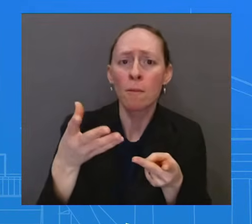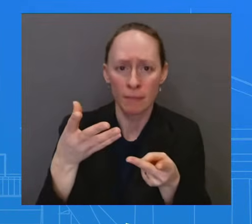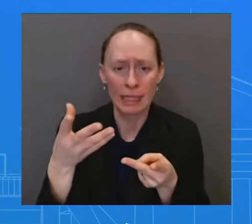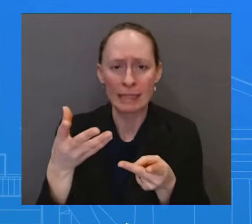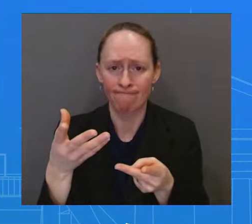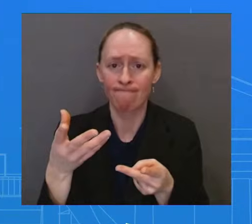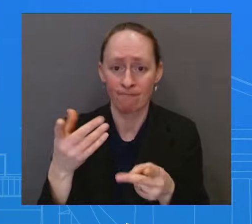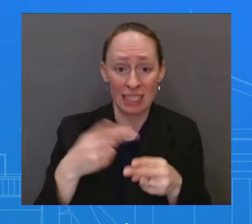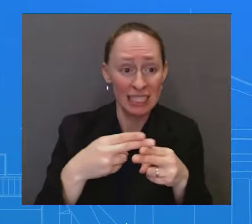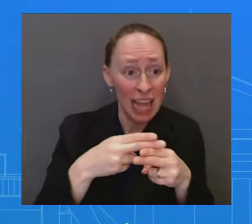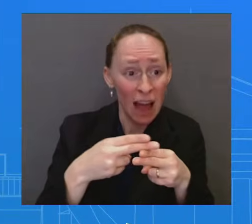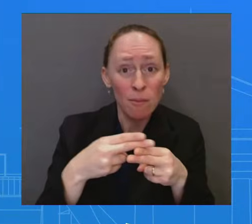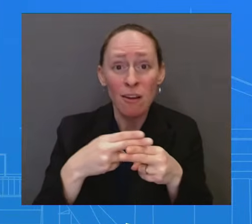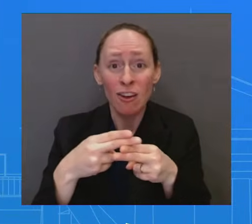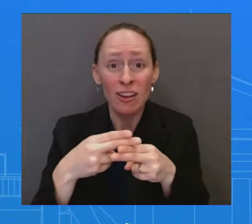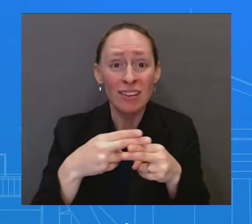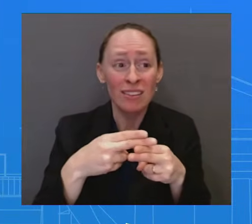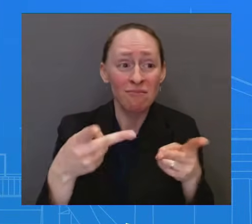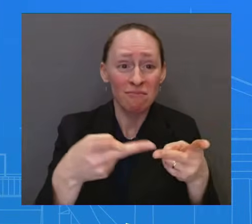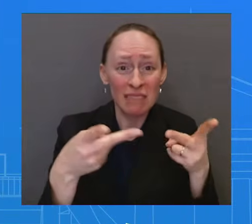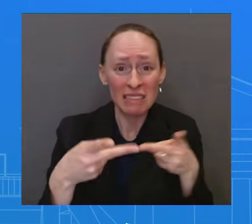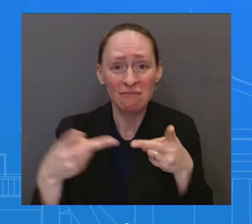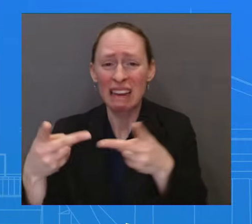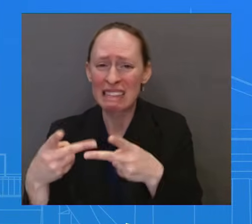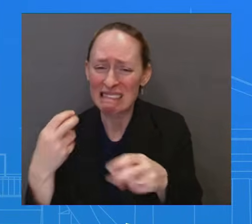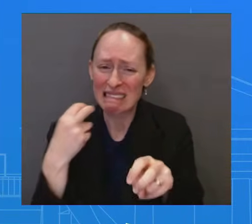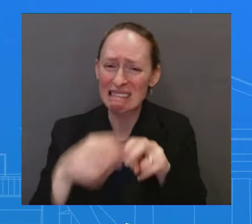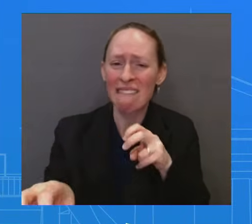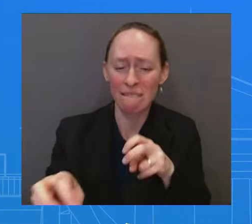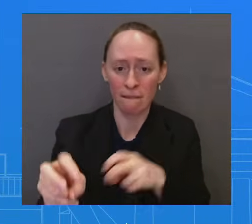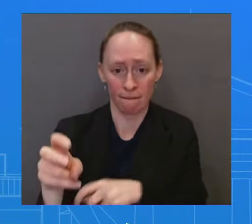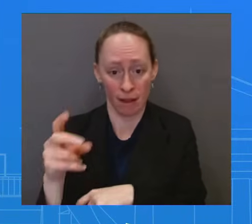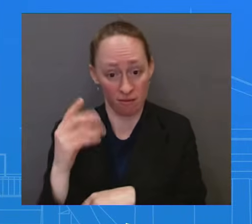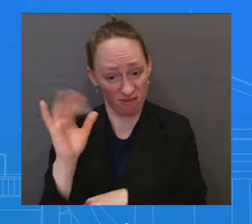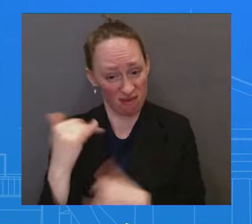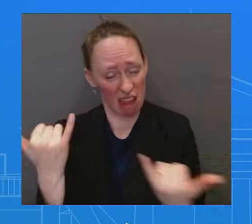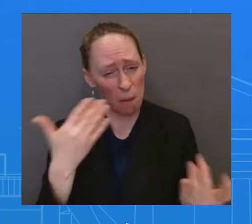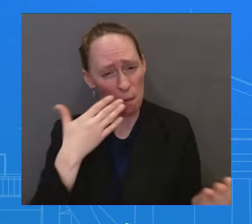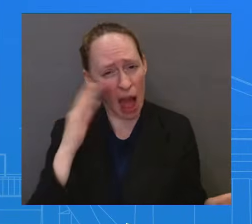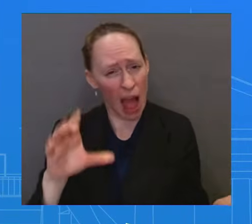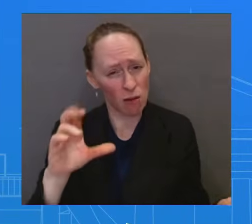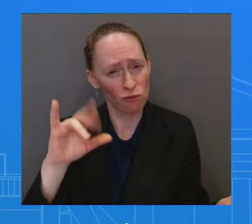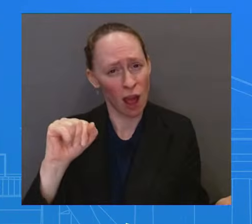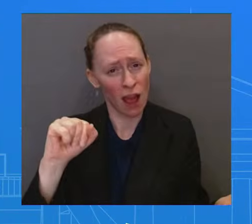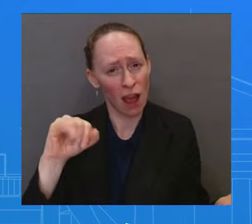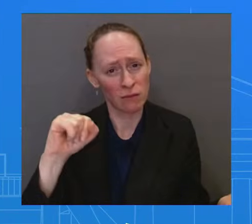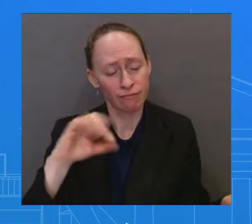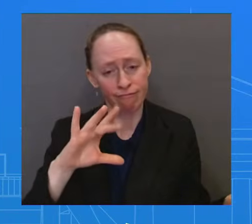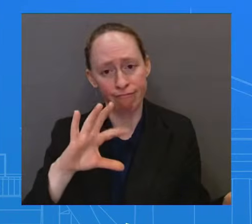which is why every day I come out here and talk to you about the things we're doing to alleviate that suffering. The Press: And in terms of the responsibility,